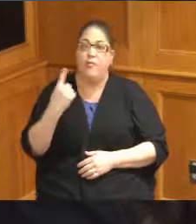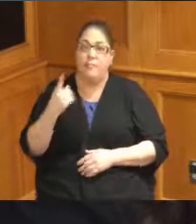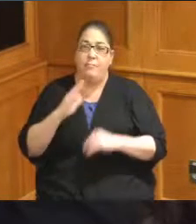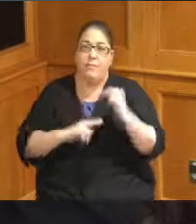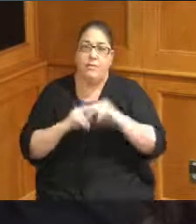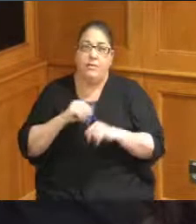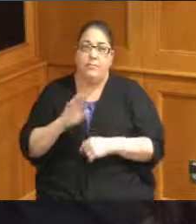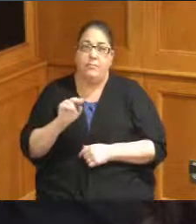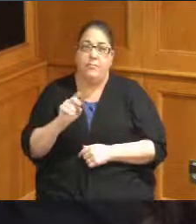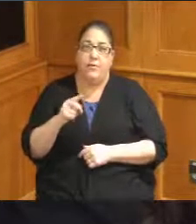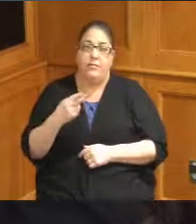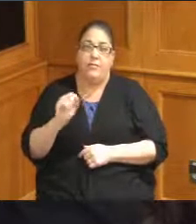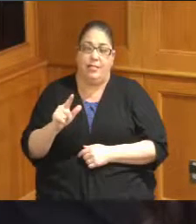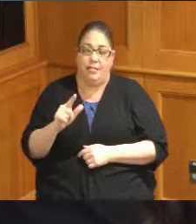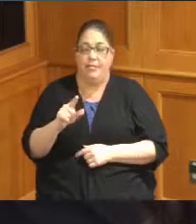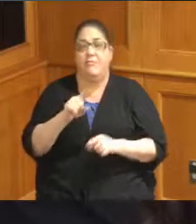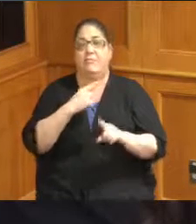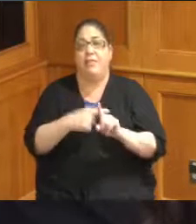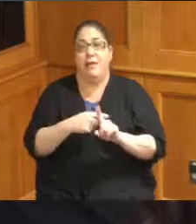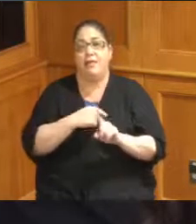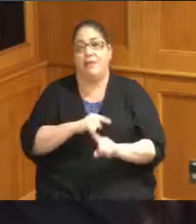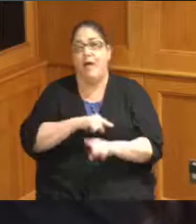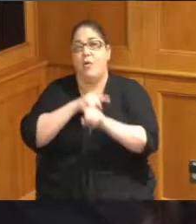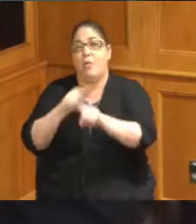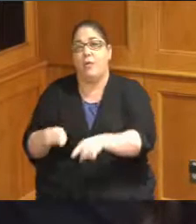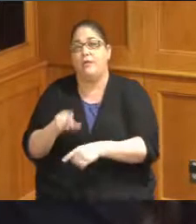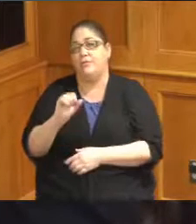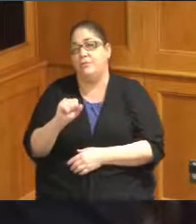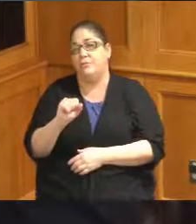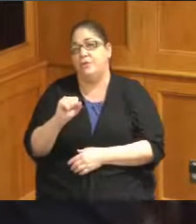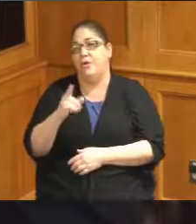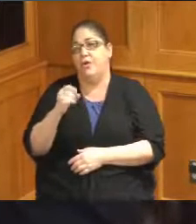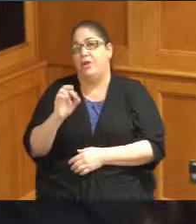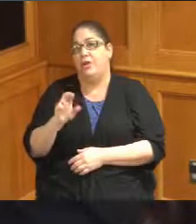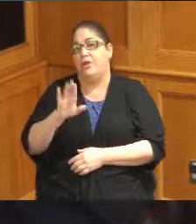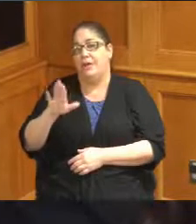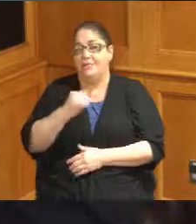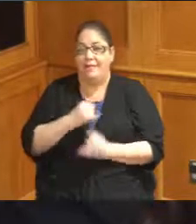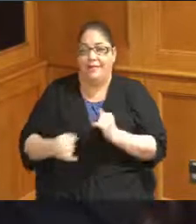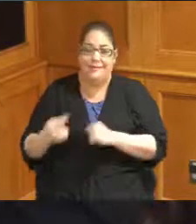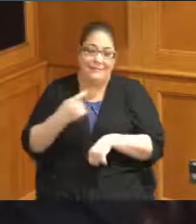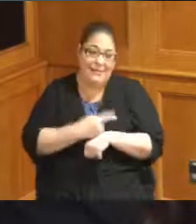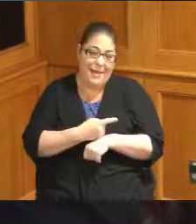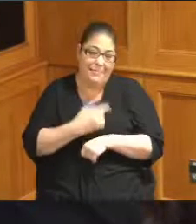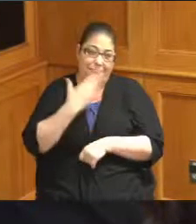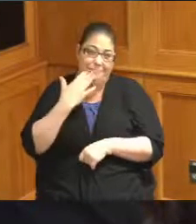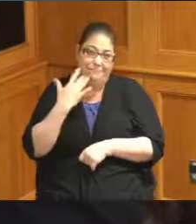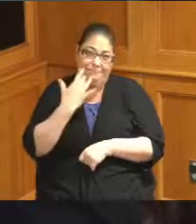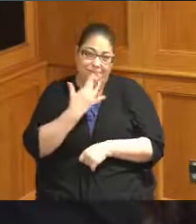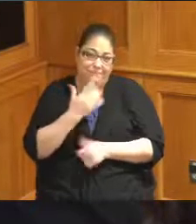attend the Auditors last day here and I just want to wish him well and we've worked closely